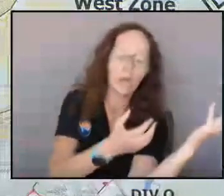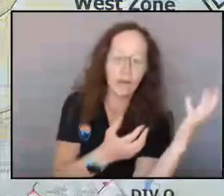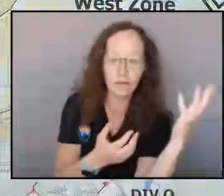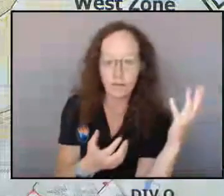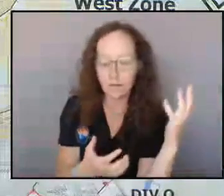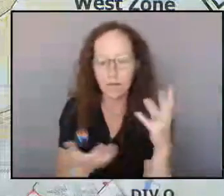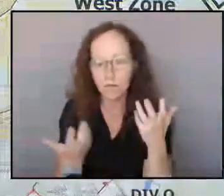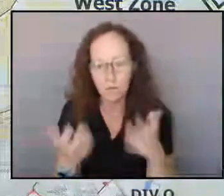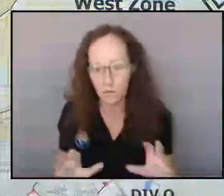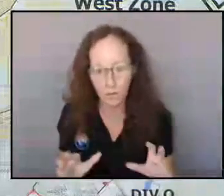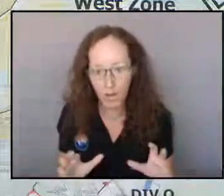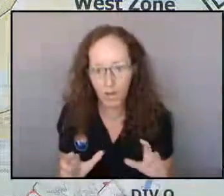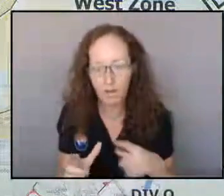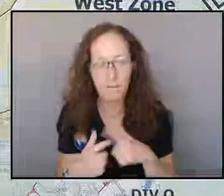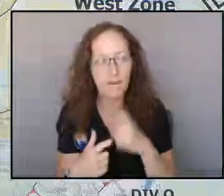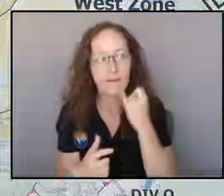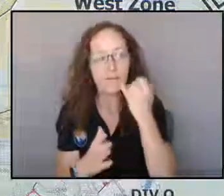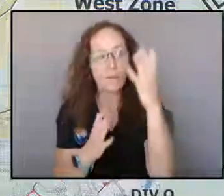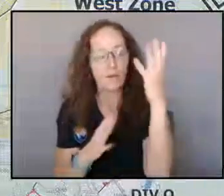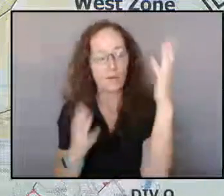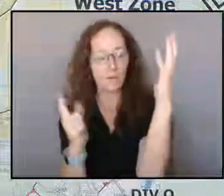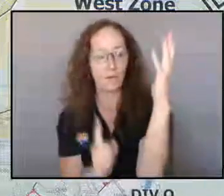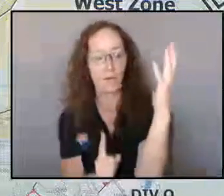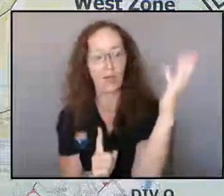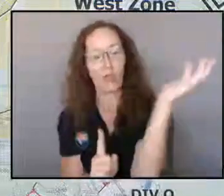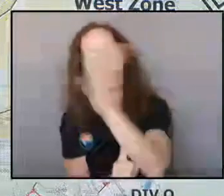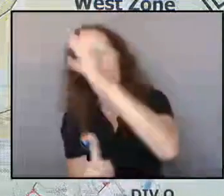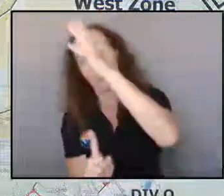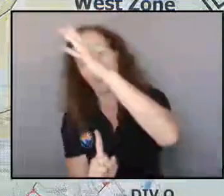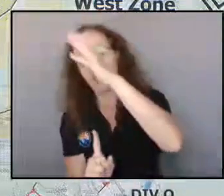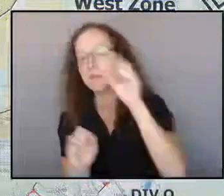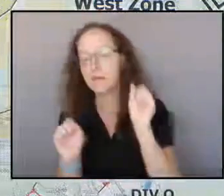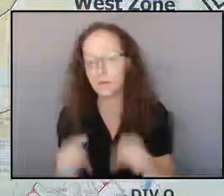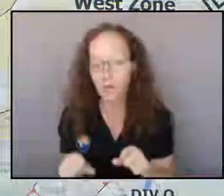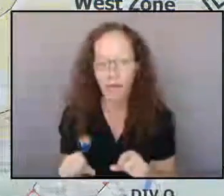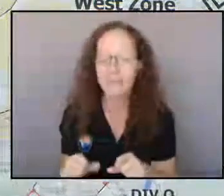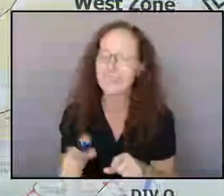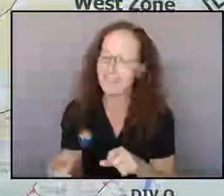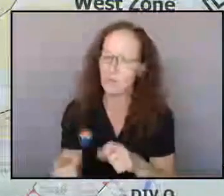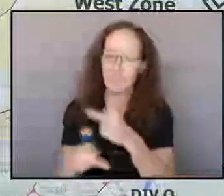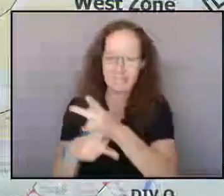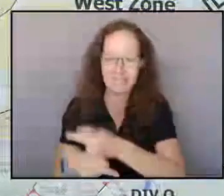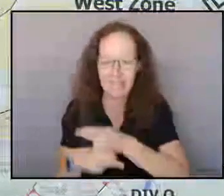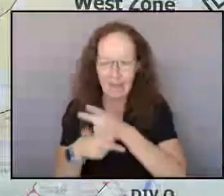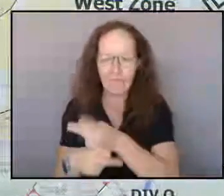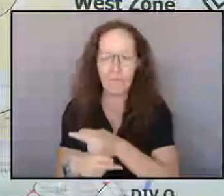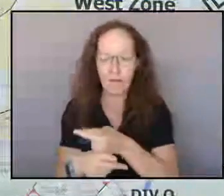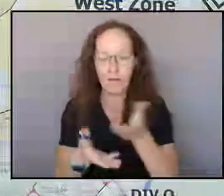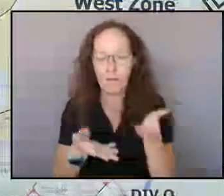GET THE WORK THEY NEED TO GET DONE IN EXTINGUISHING THAT, WITHOUT ADDING TO THE RISK THAT THE CREWS ARE